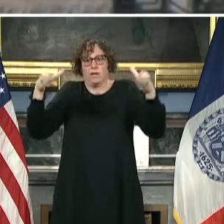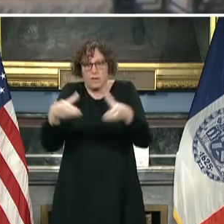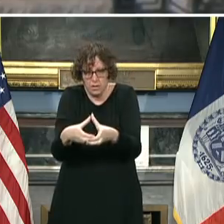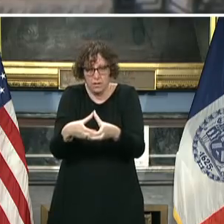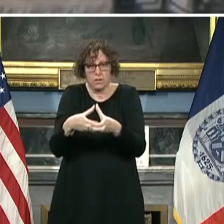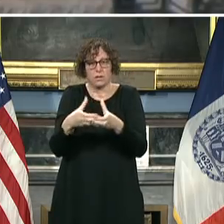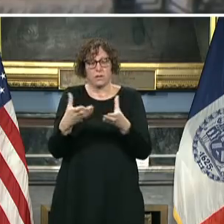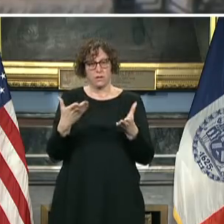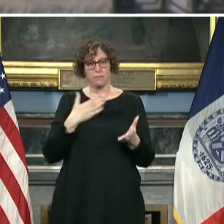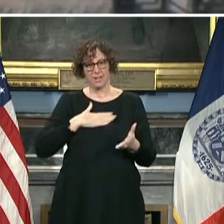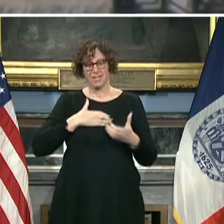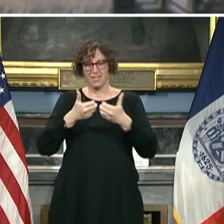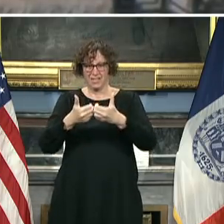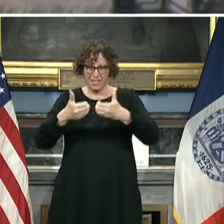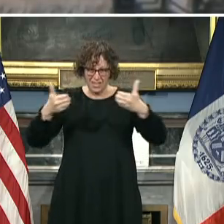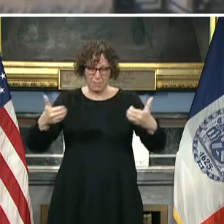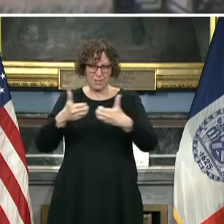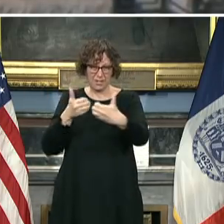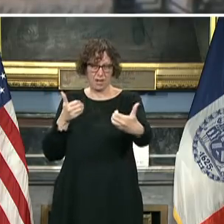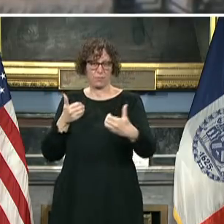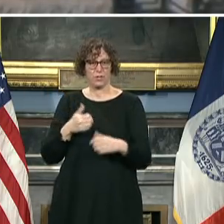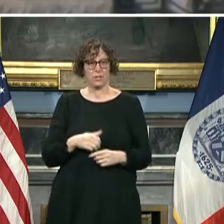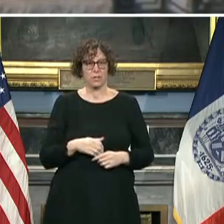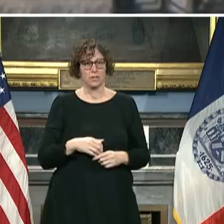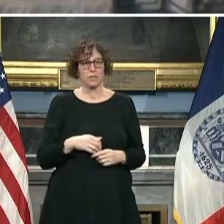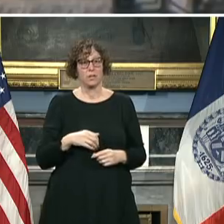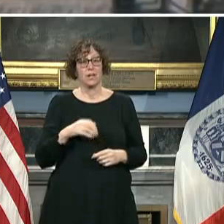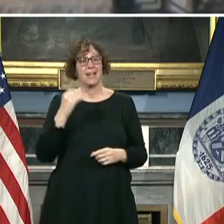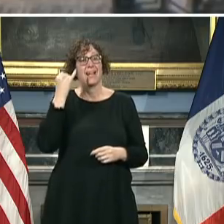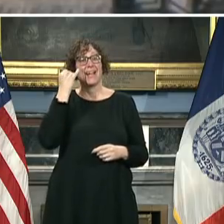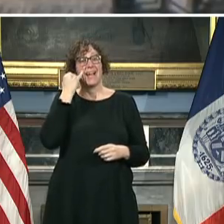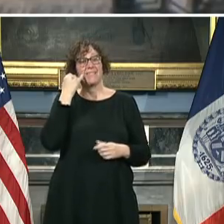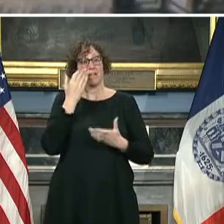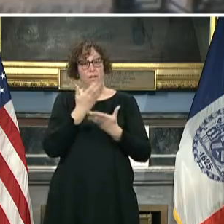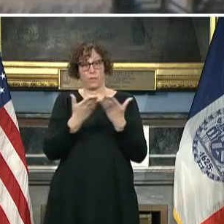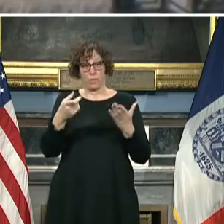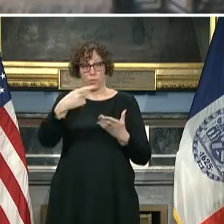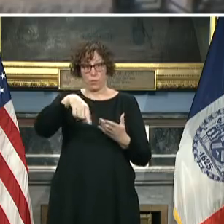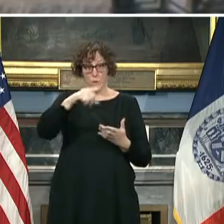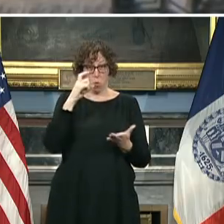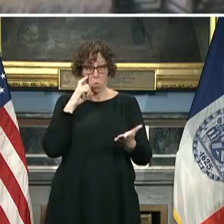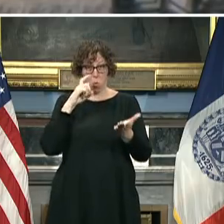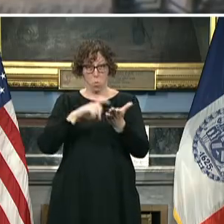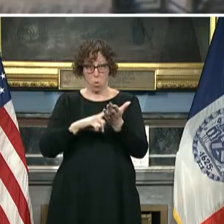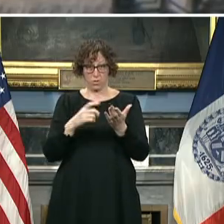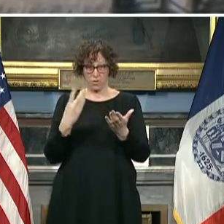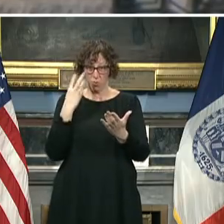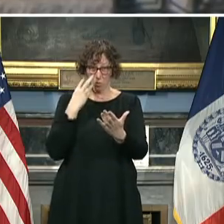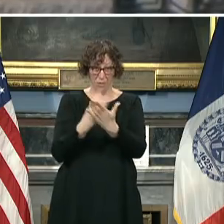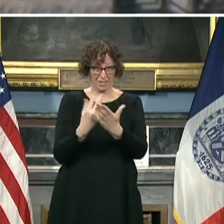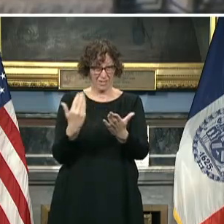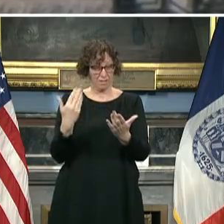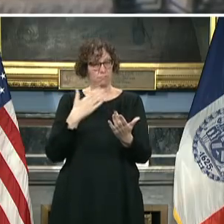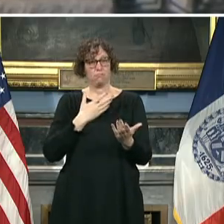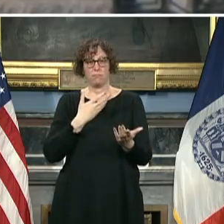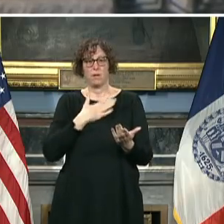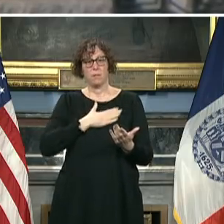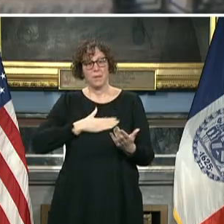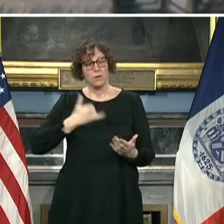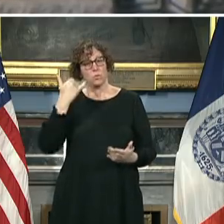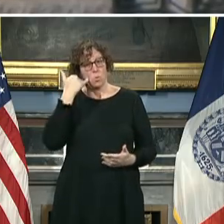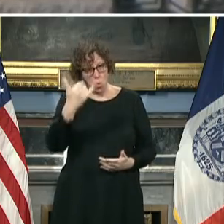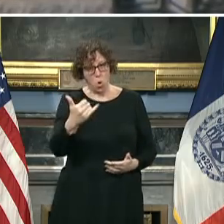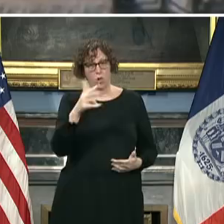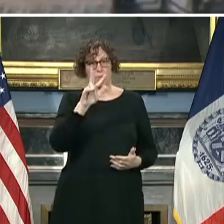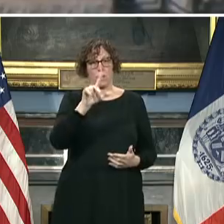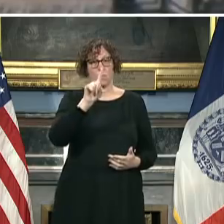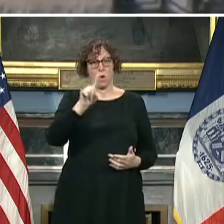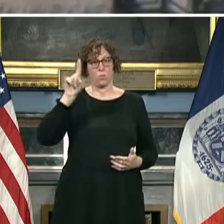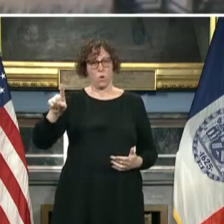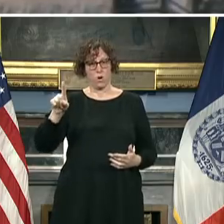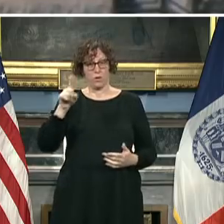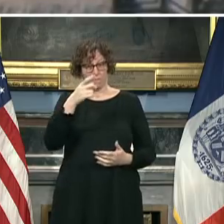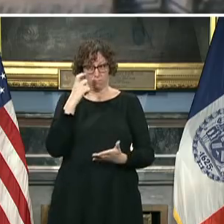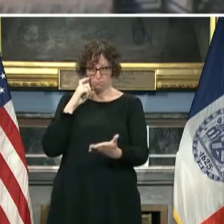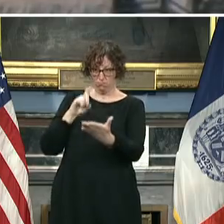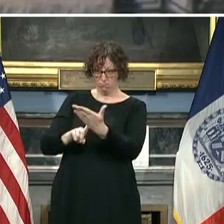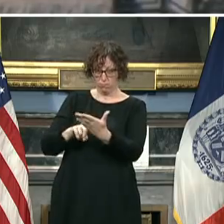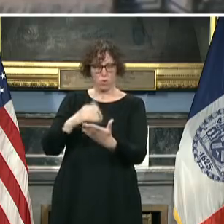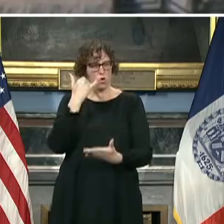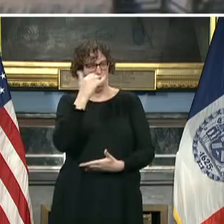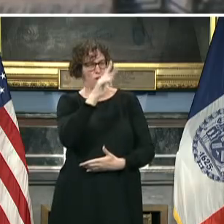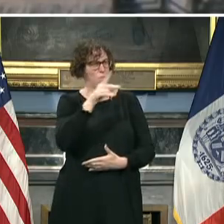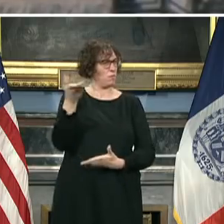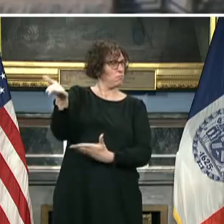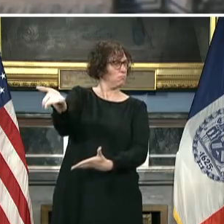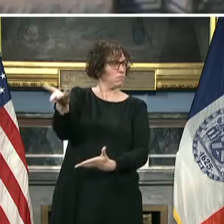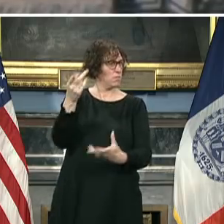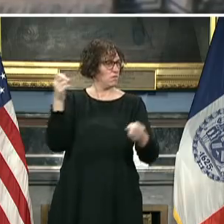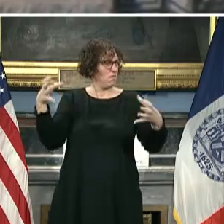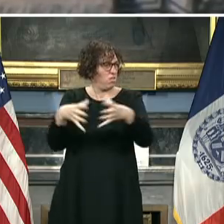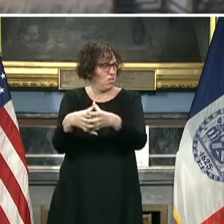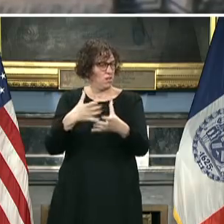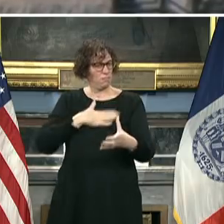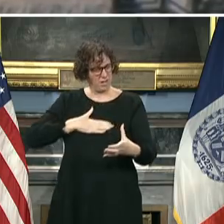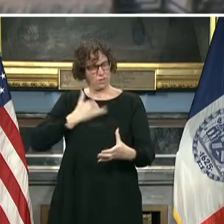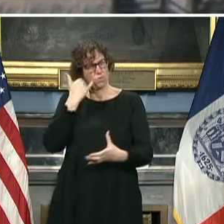AGGRESSIVE.